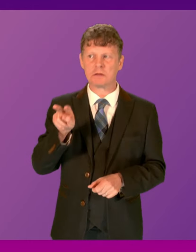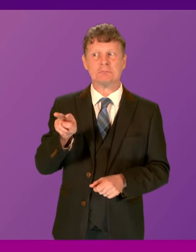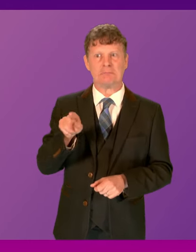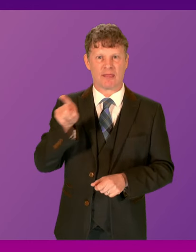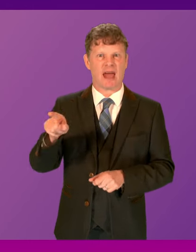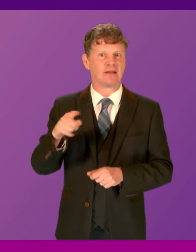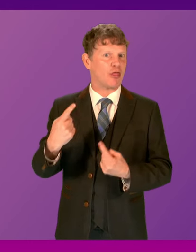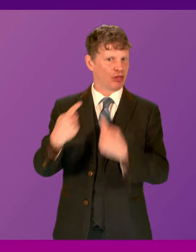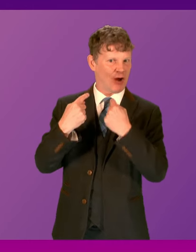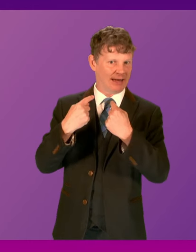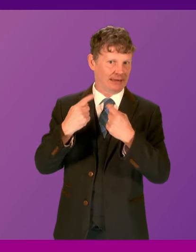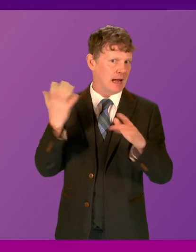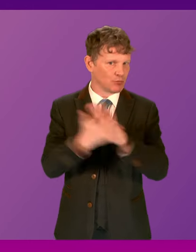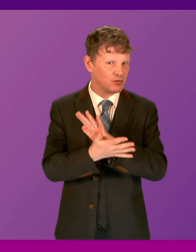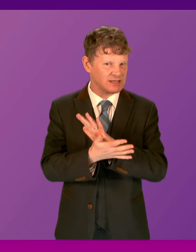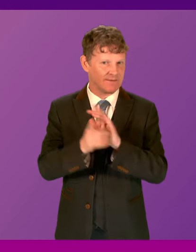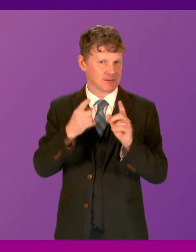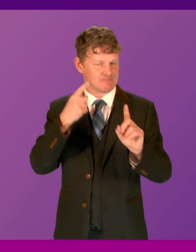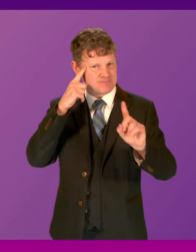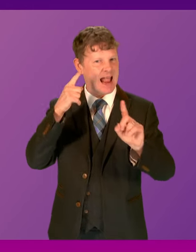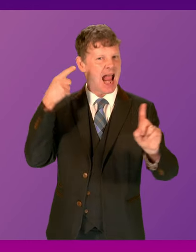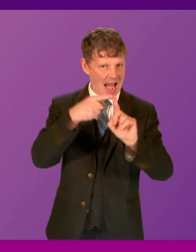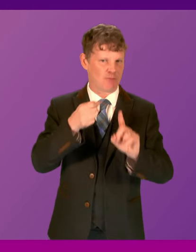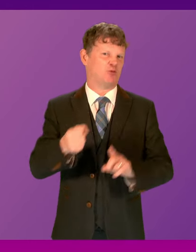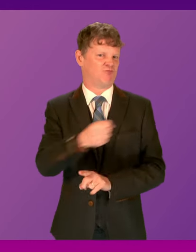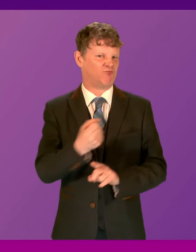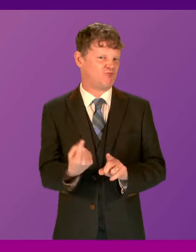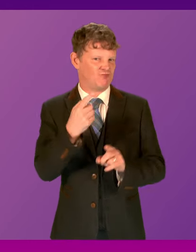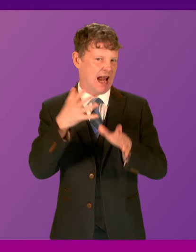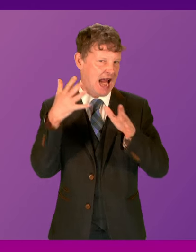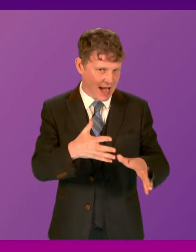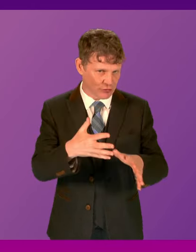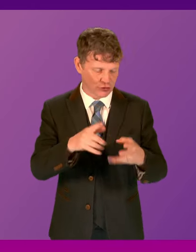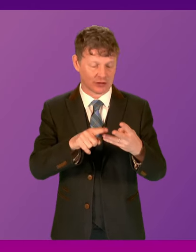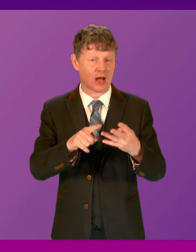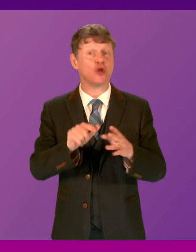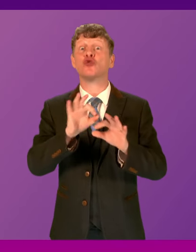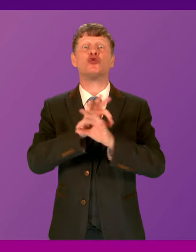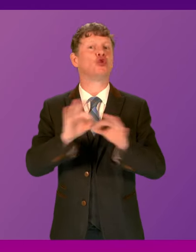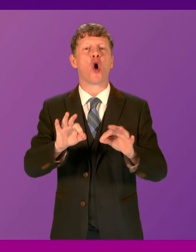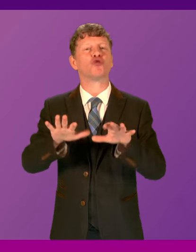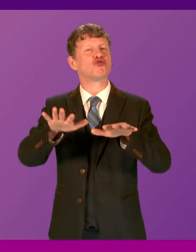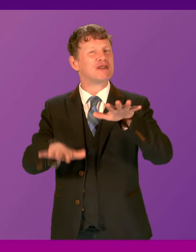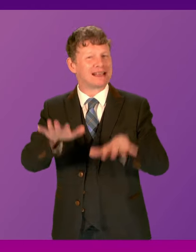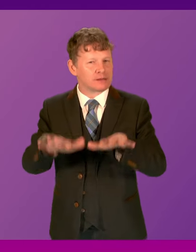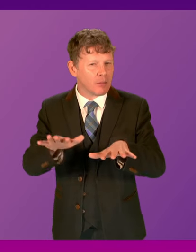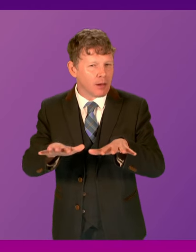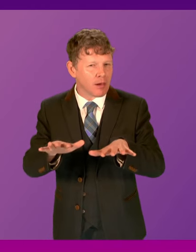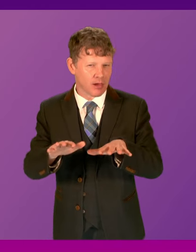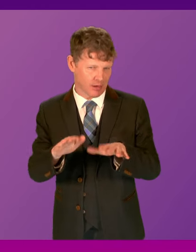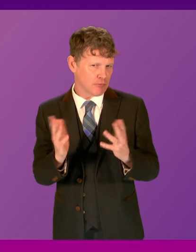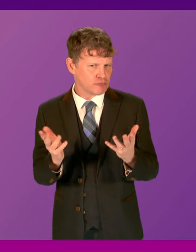which was intended to stir up hatred and was not reasonable in the circumstances.” He also said: